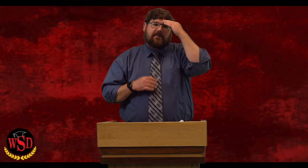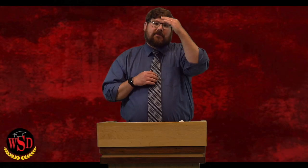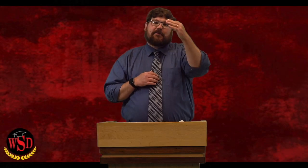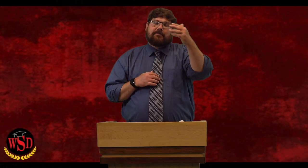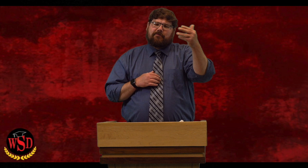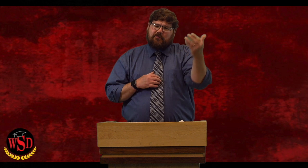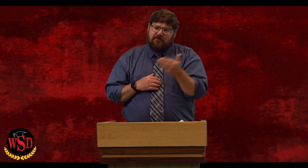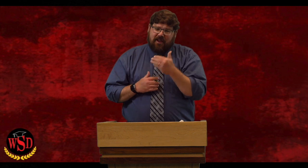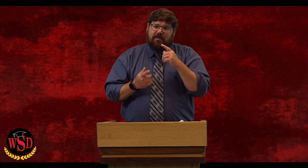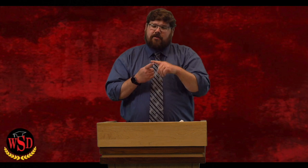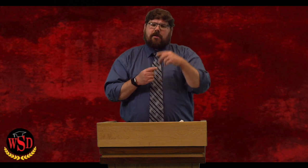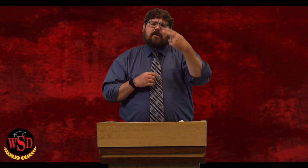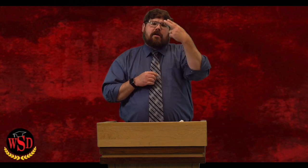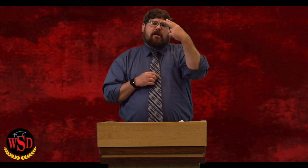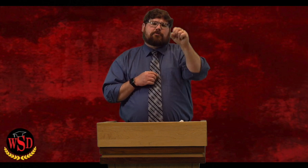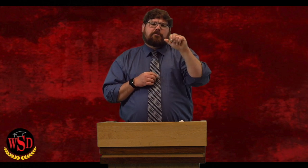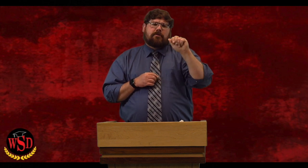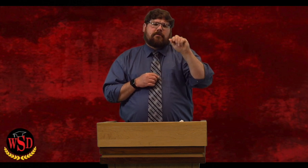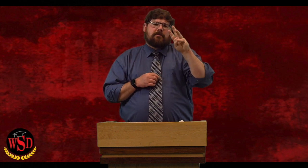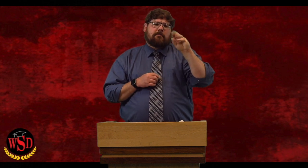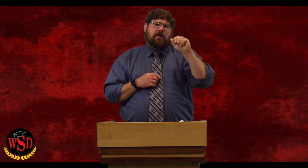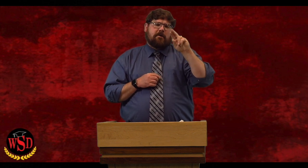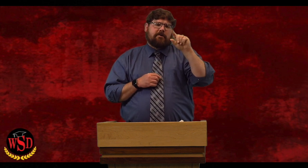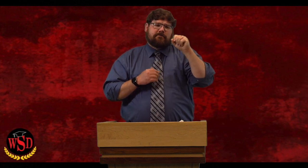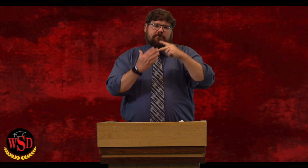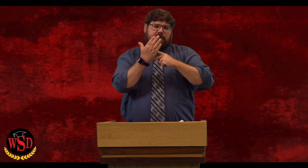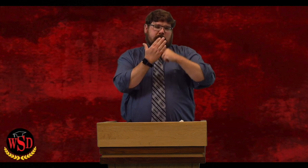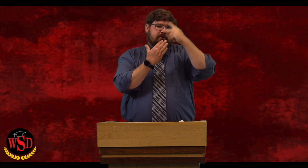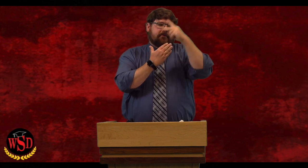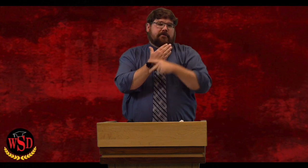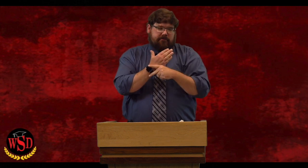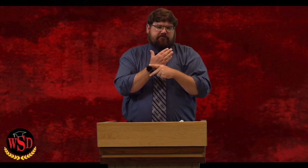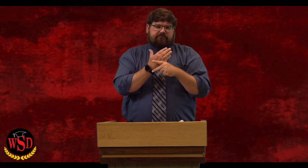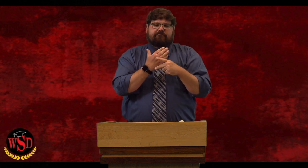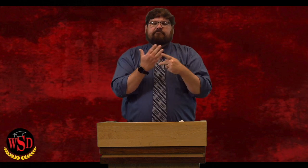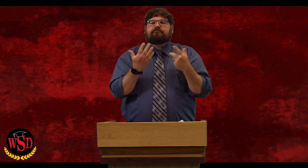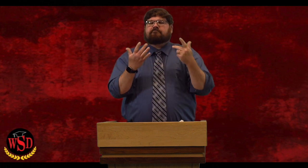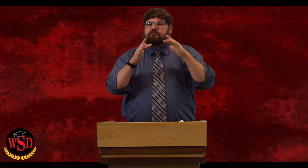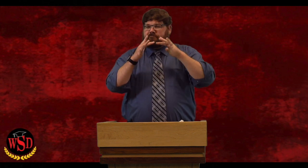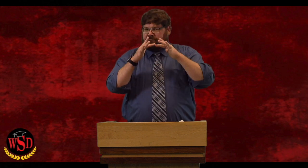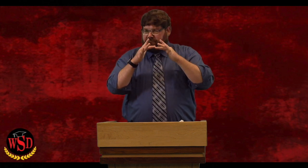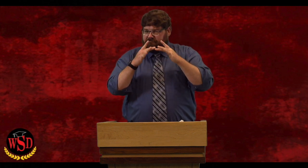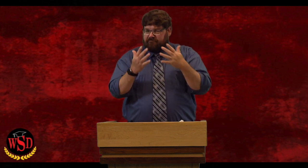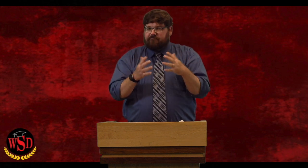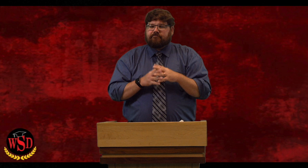Hello! And welcome to the High School Awards Program online.